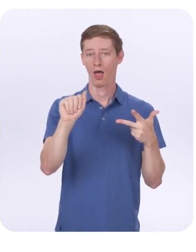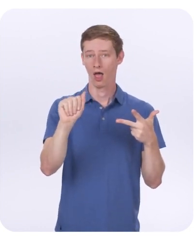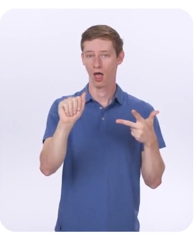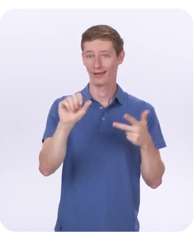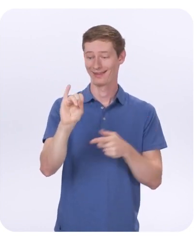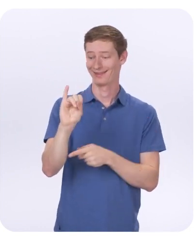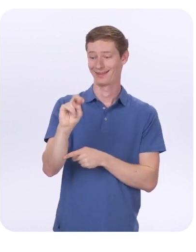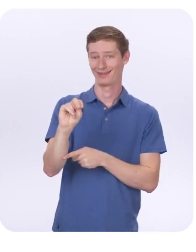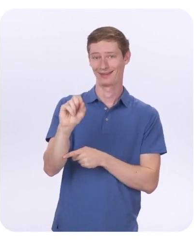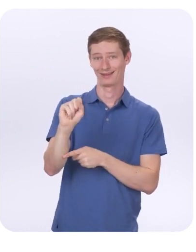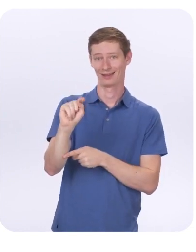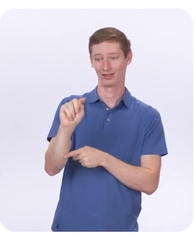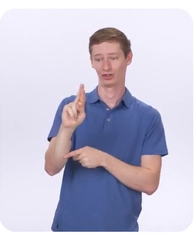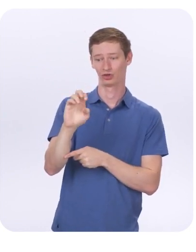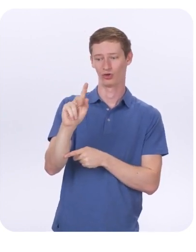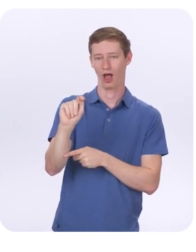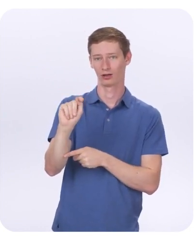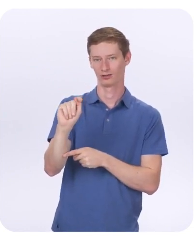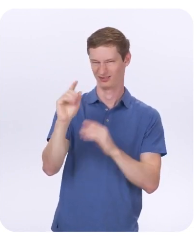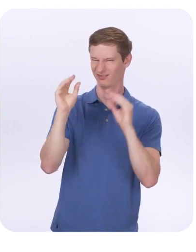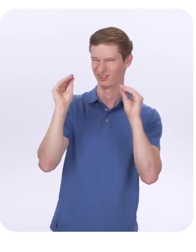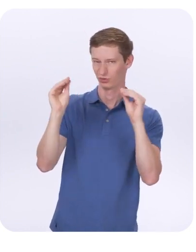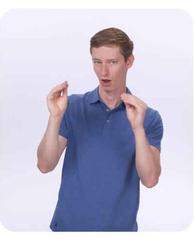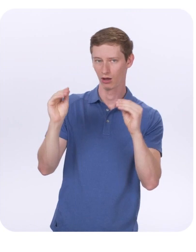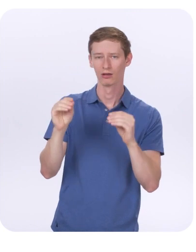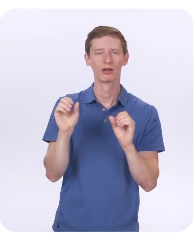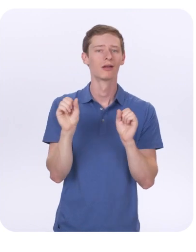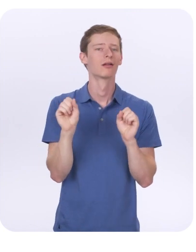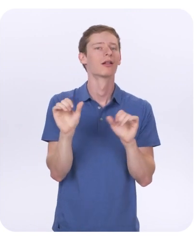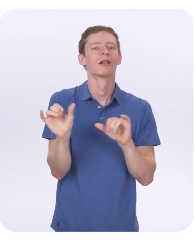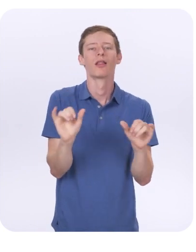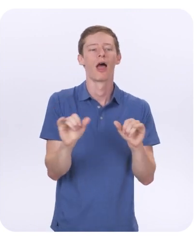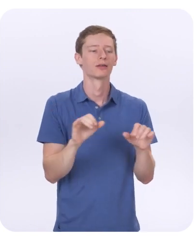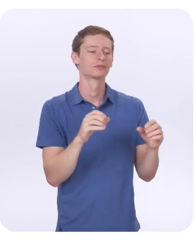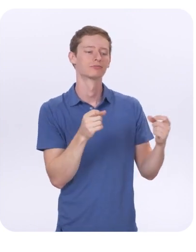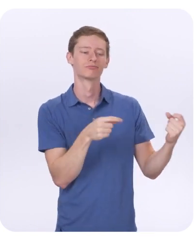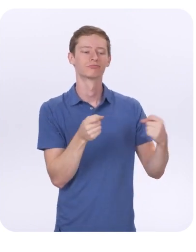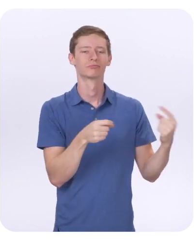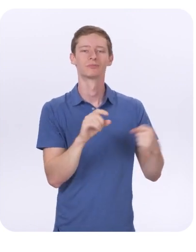Basically, you can ask it any question: for instance, how to generate a function,